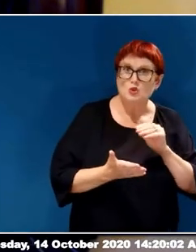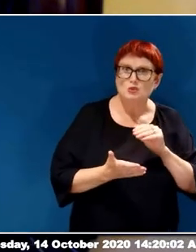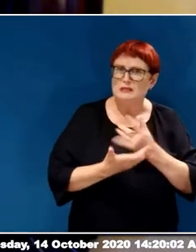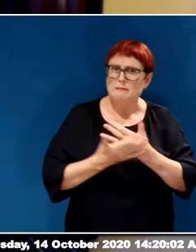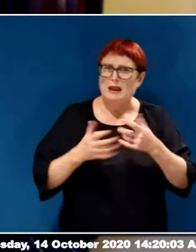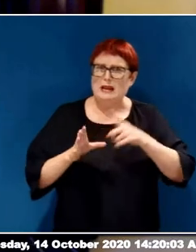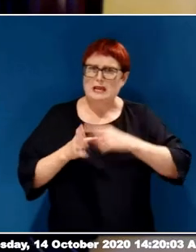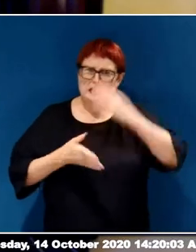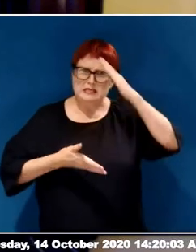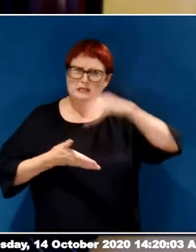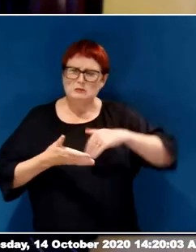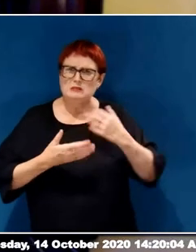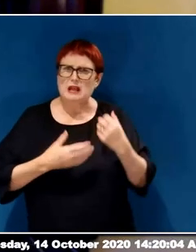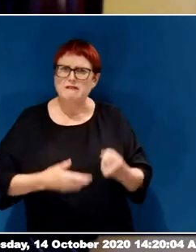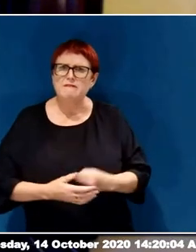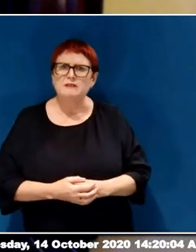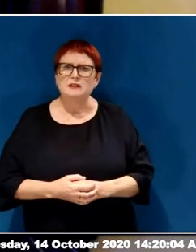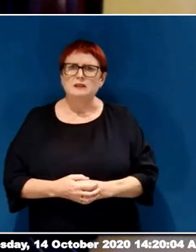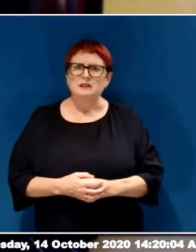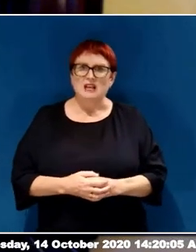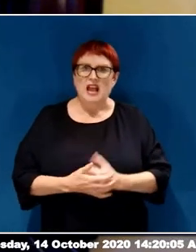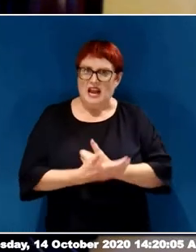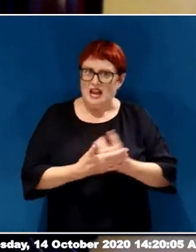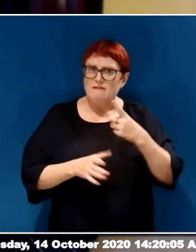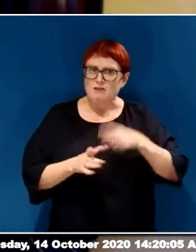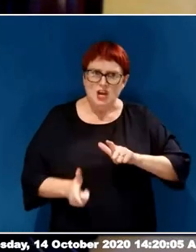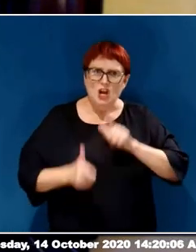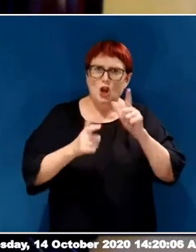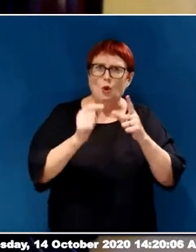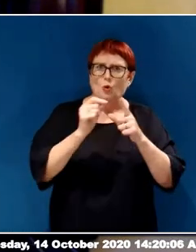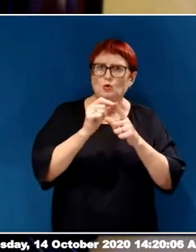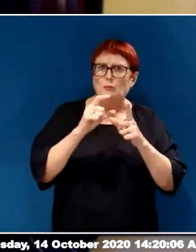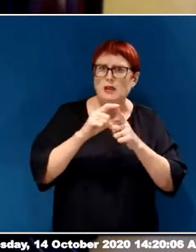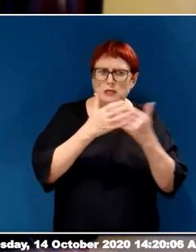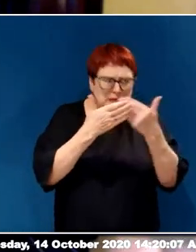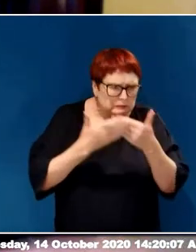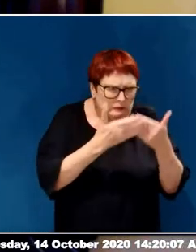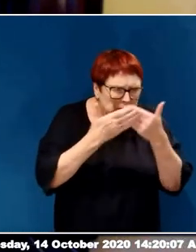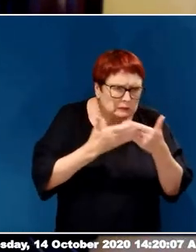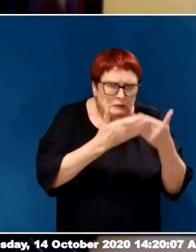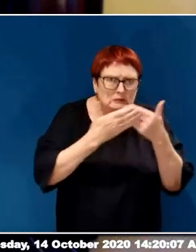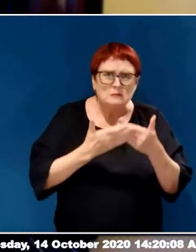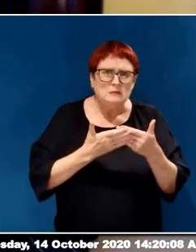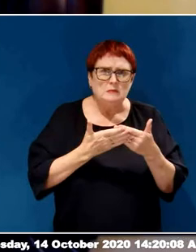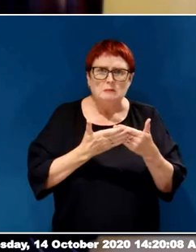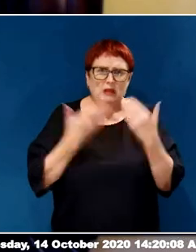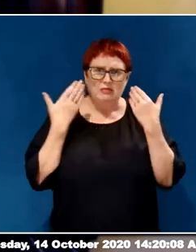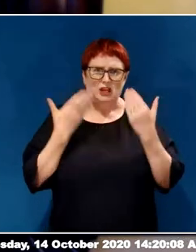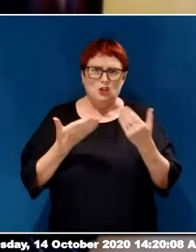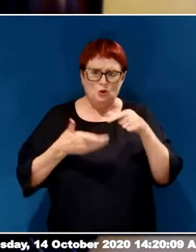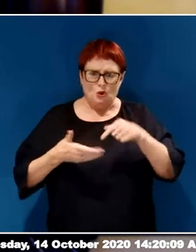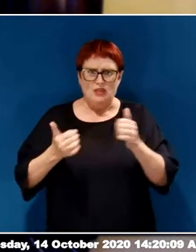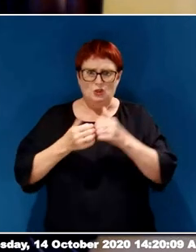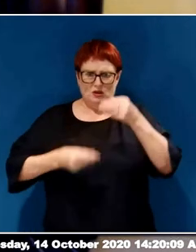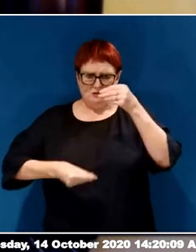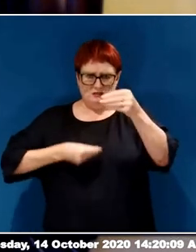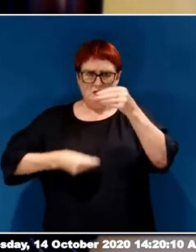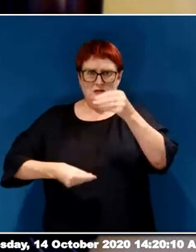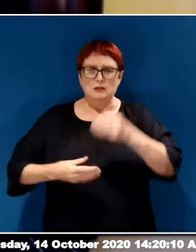So I think it's unclear is my answer. Yes. Okay.